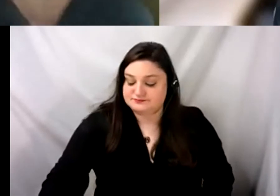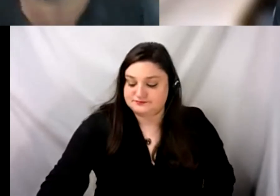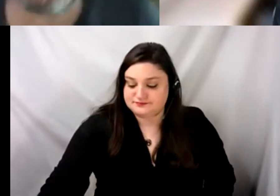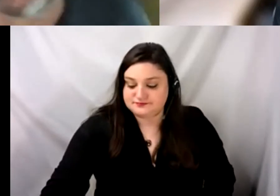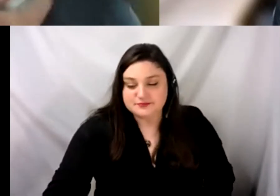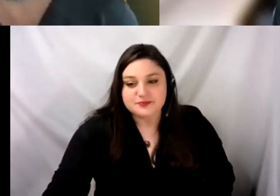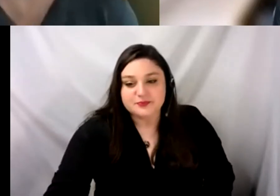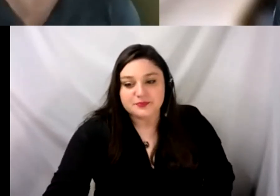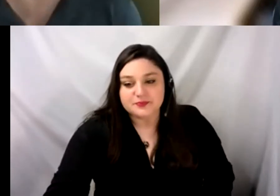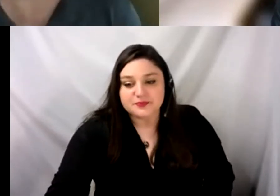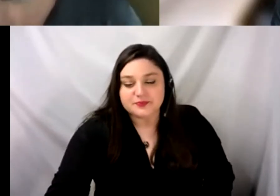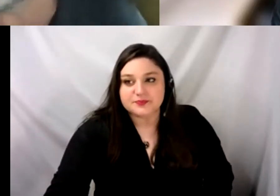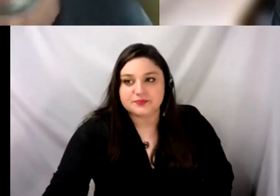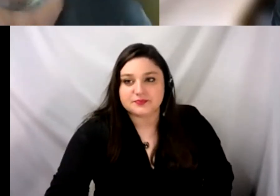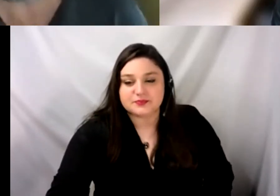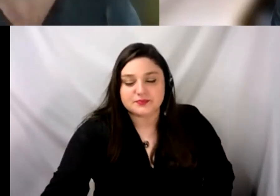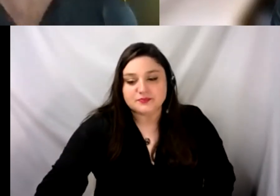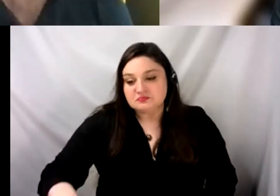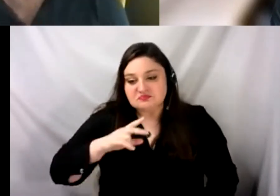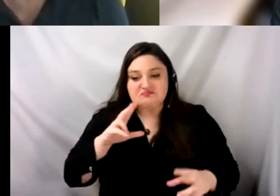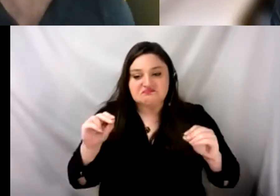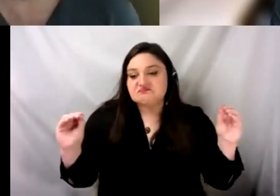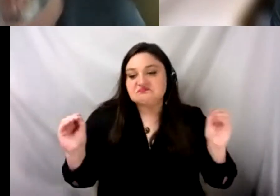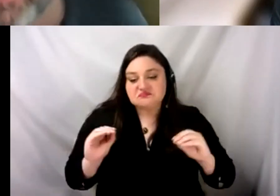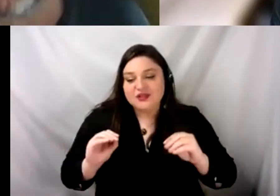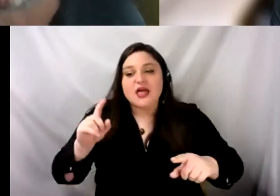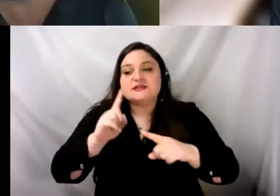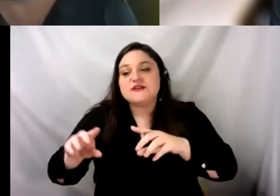Different organizations are doing different things because they want to.